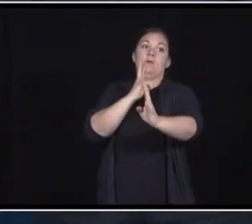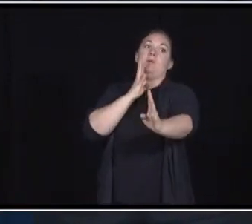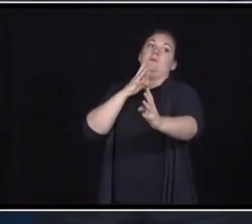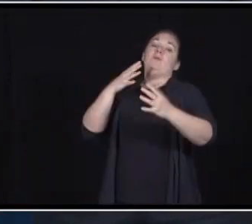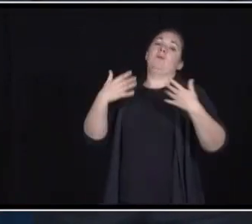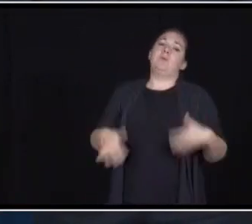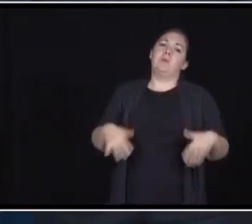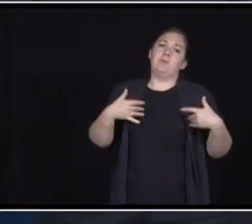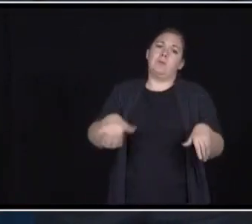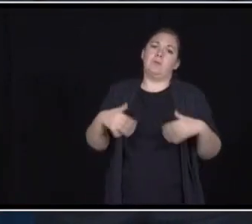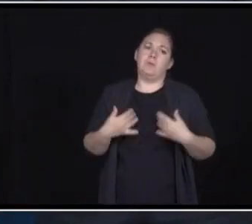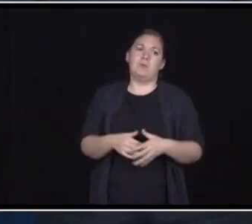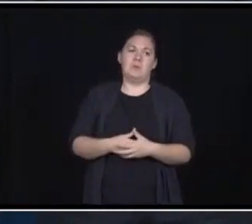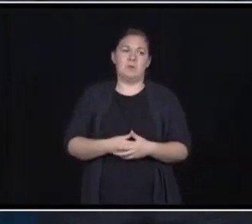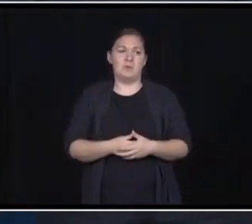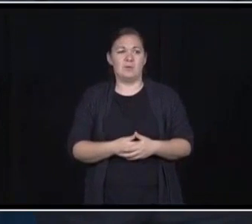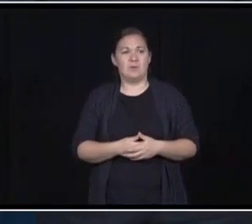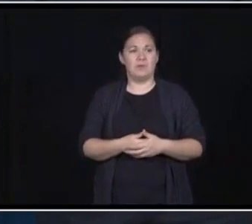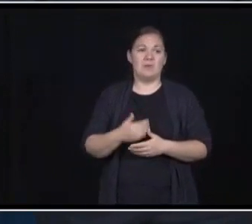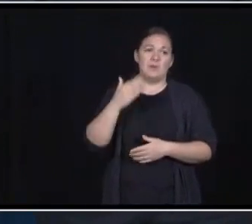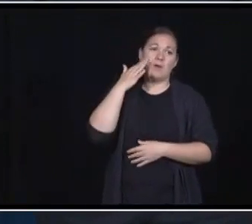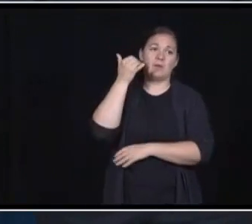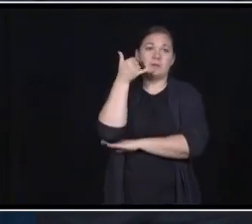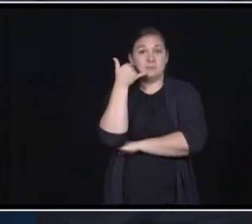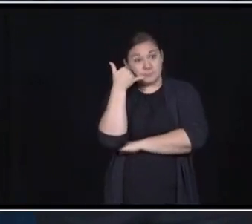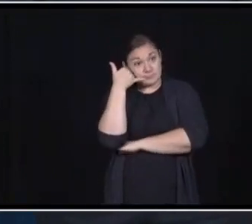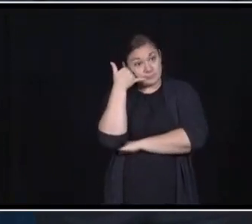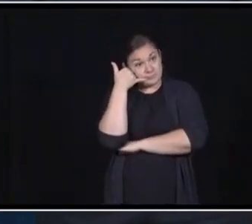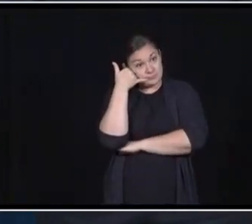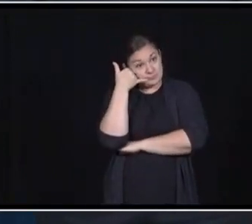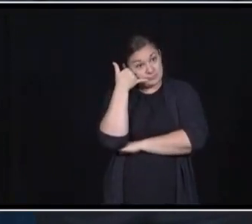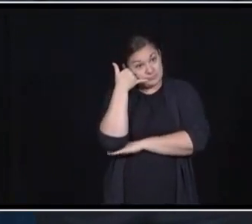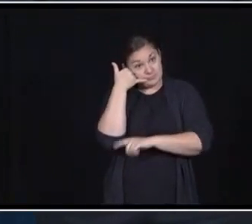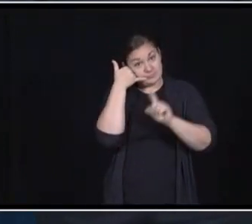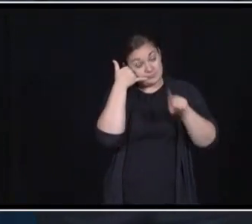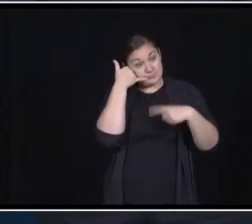could start booking clients and people to come in online as quickly as possible.